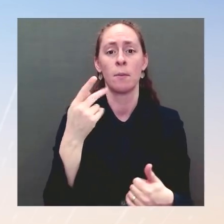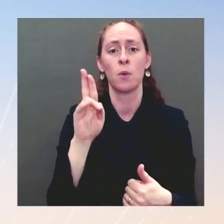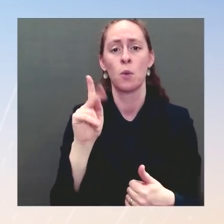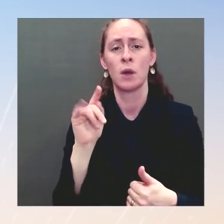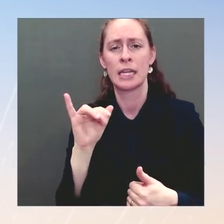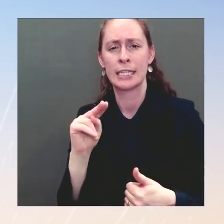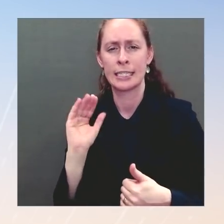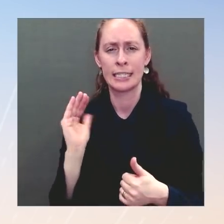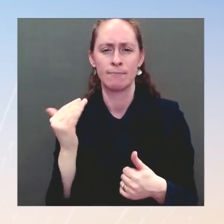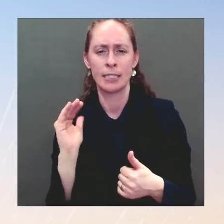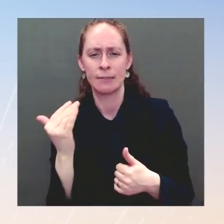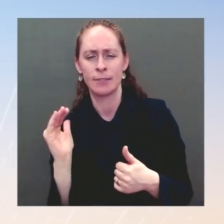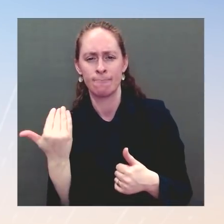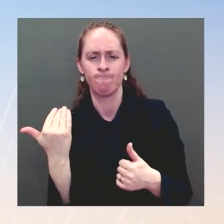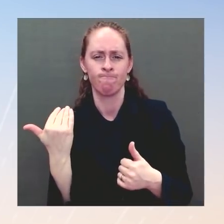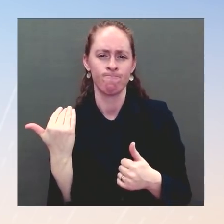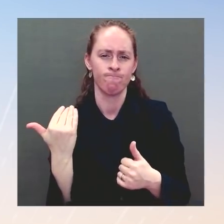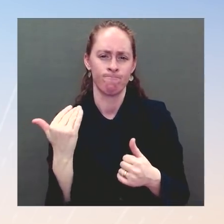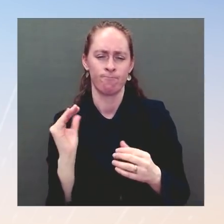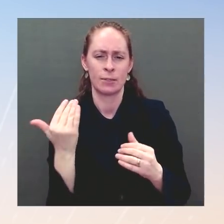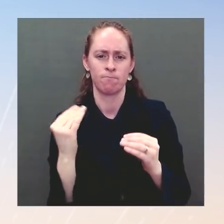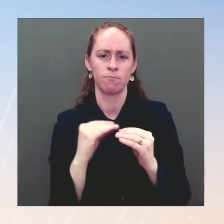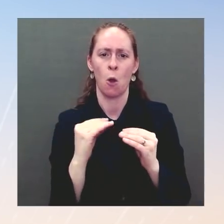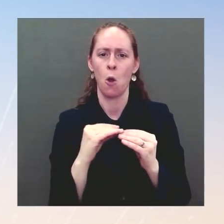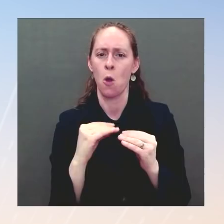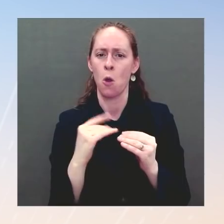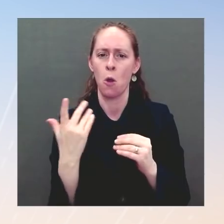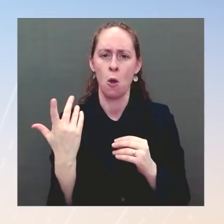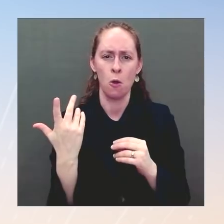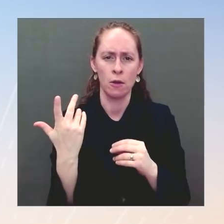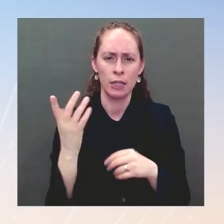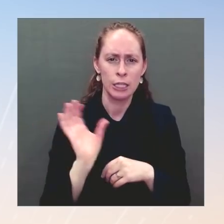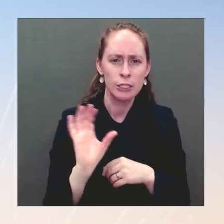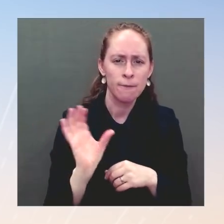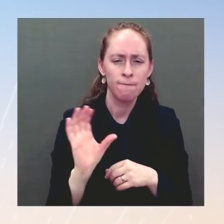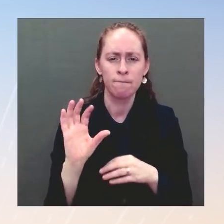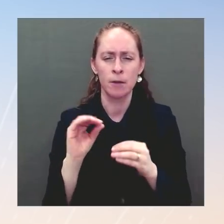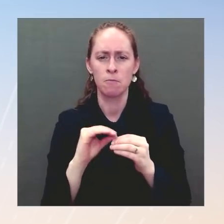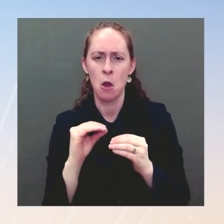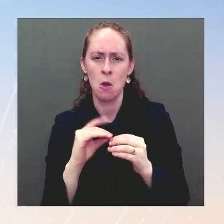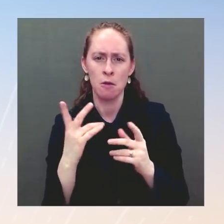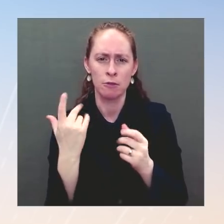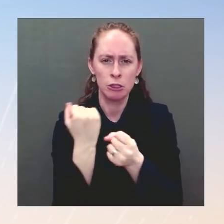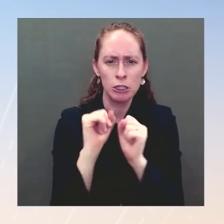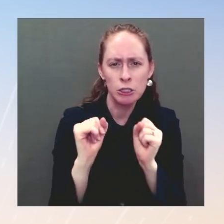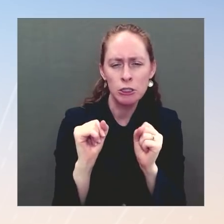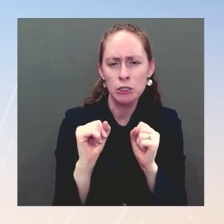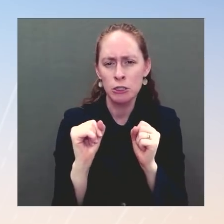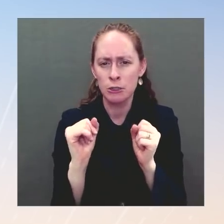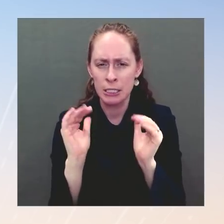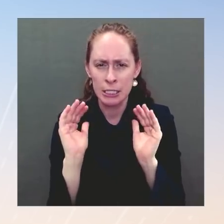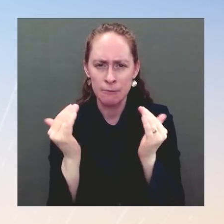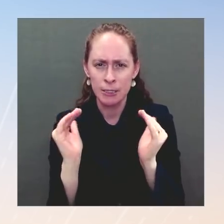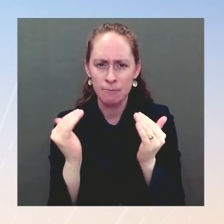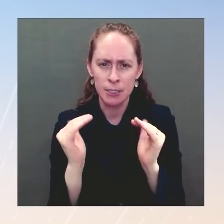I wonder if he has seen a change in the Russian leader. Ms. Psaki: I don't have any personal observations by President Biden about President Putin to read out.